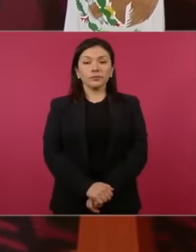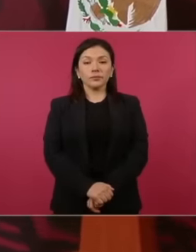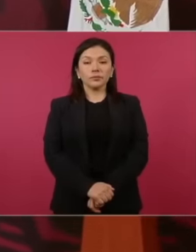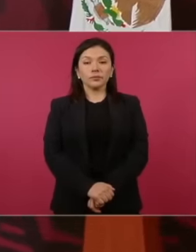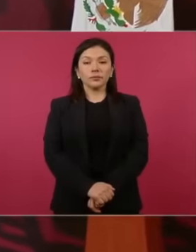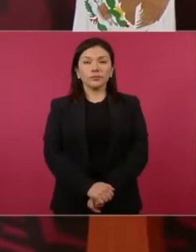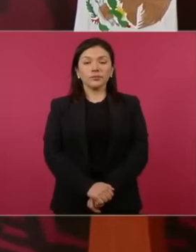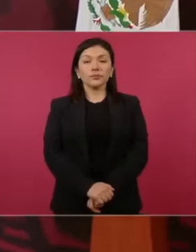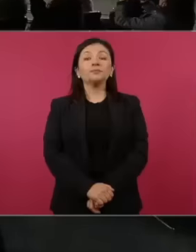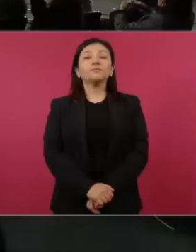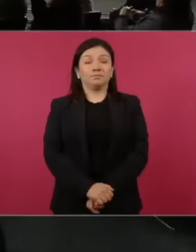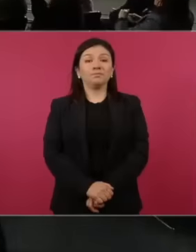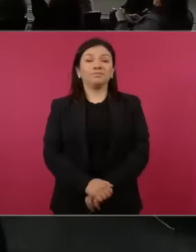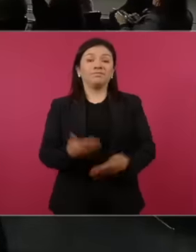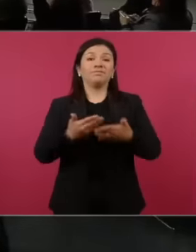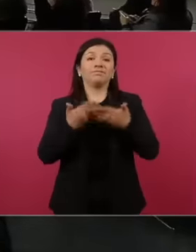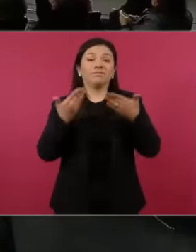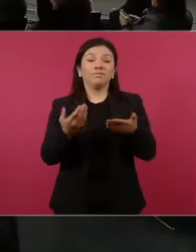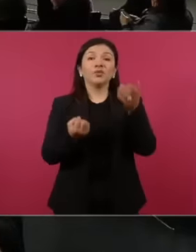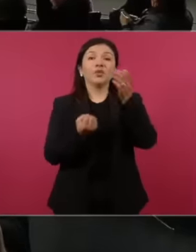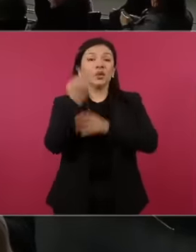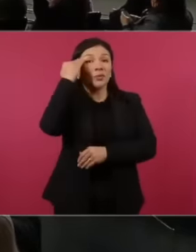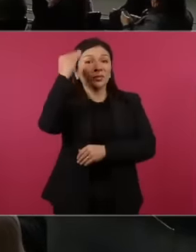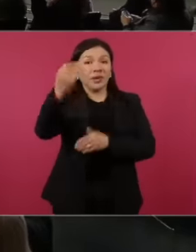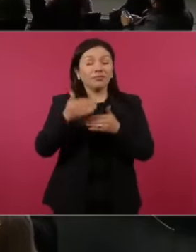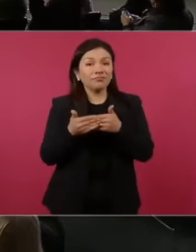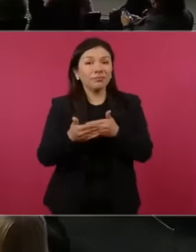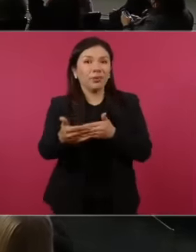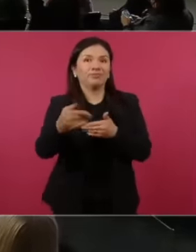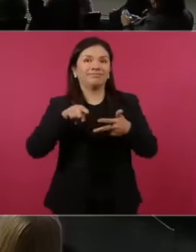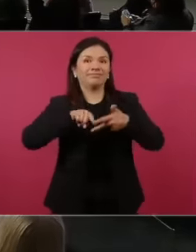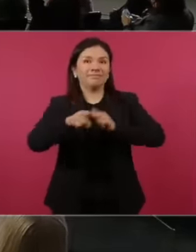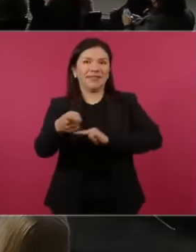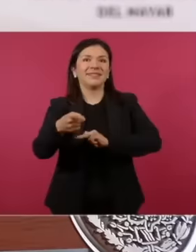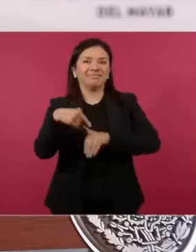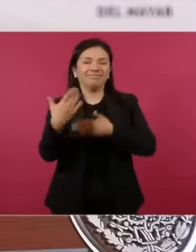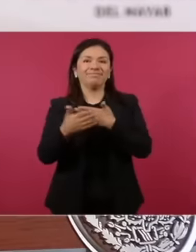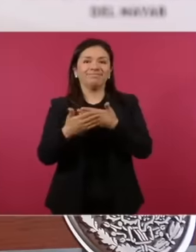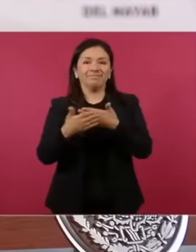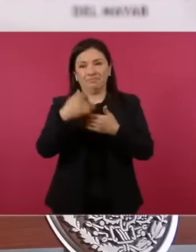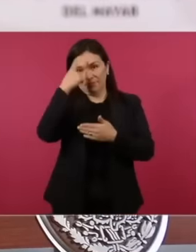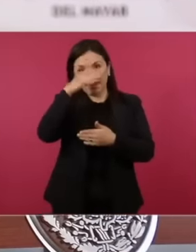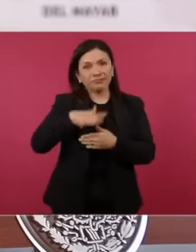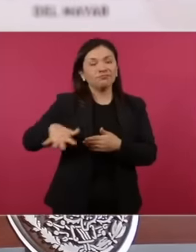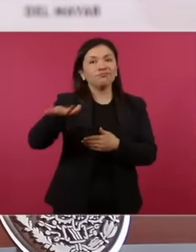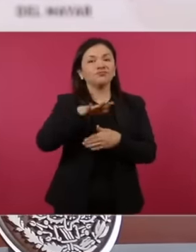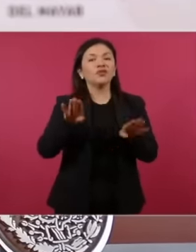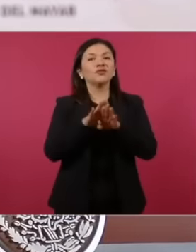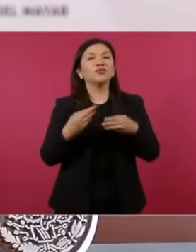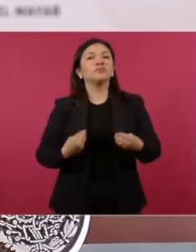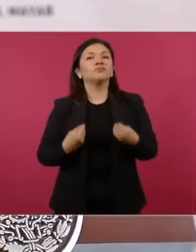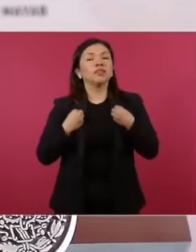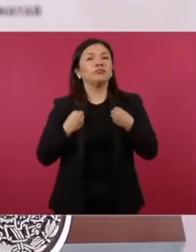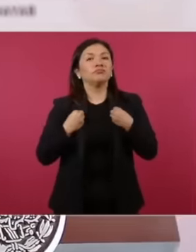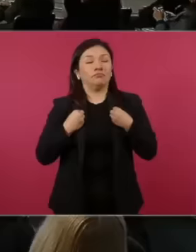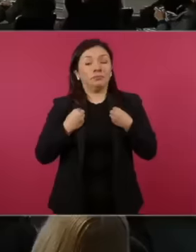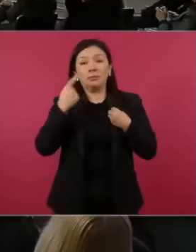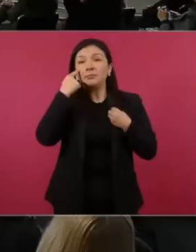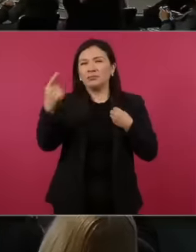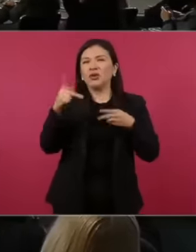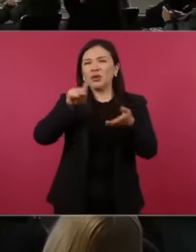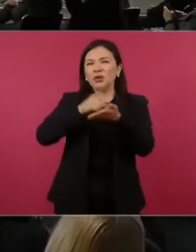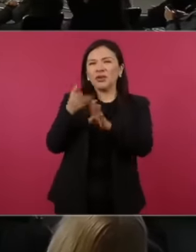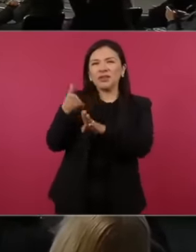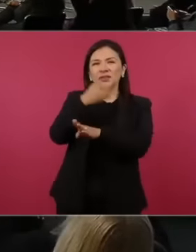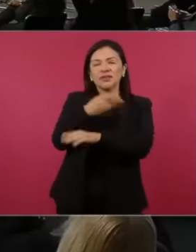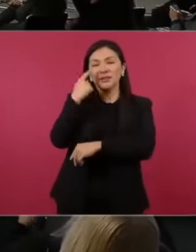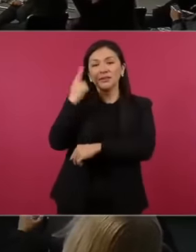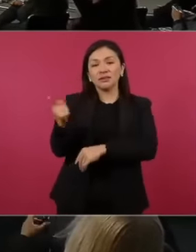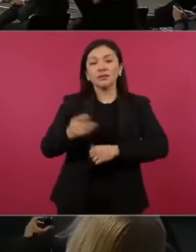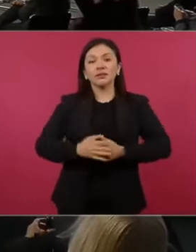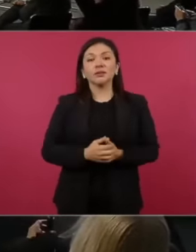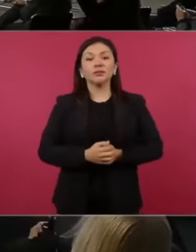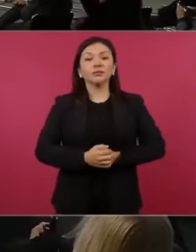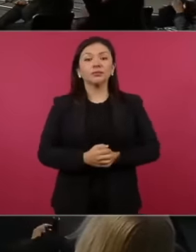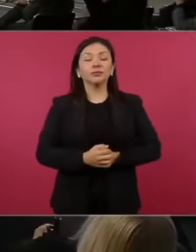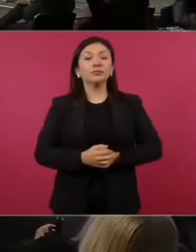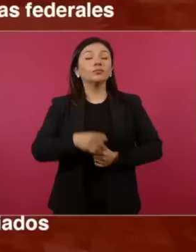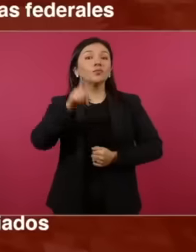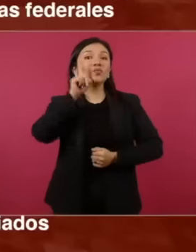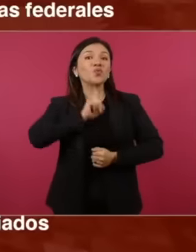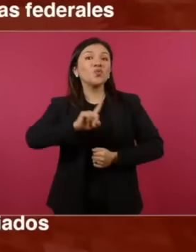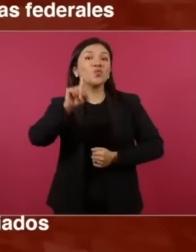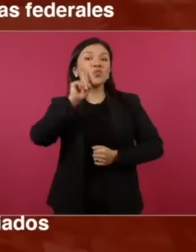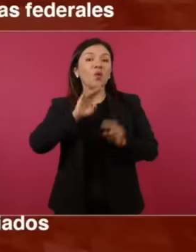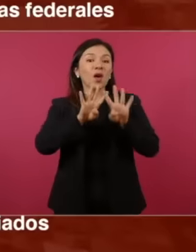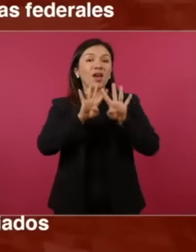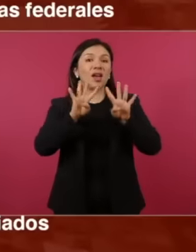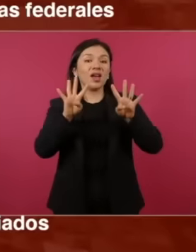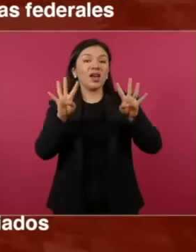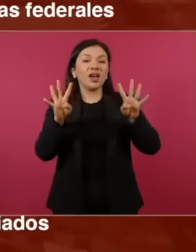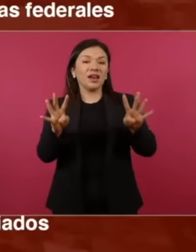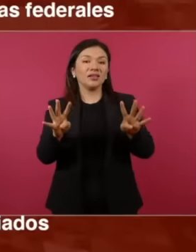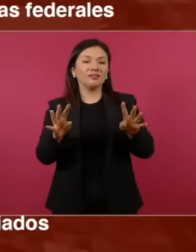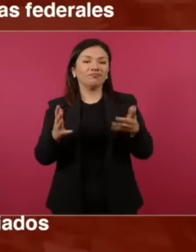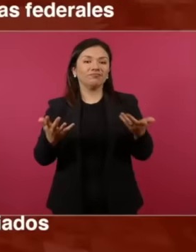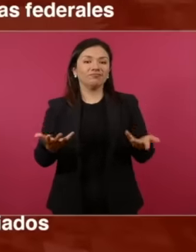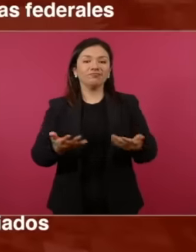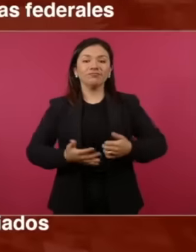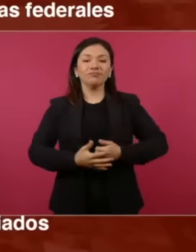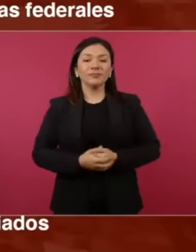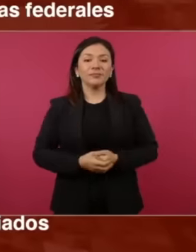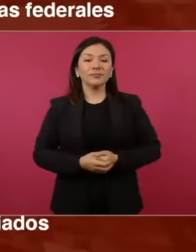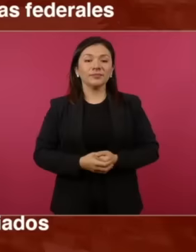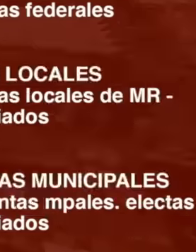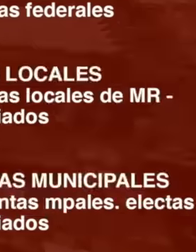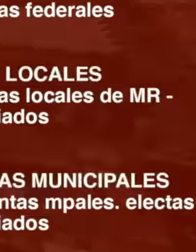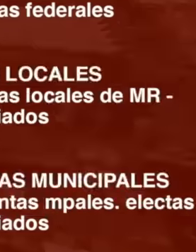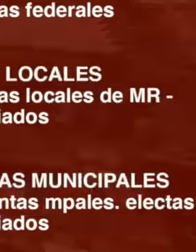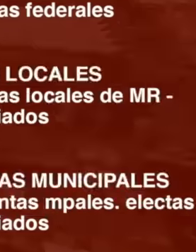, we are about to begin a new stage in public life and so the women return.